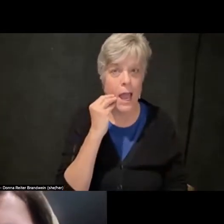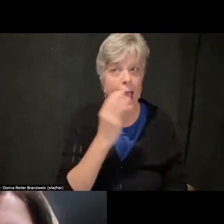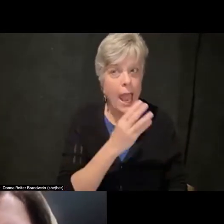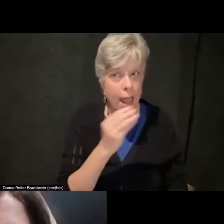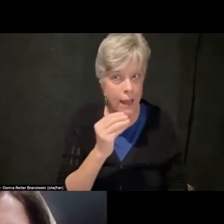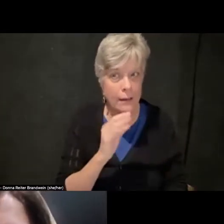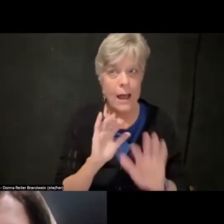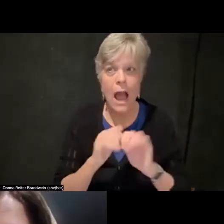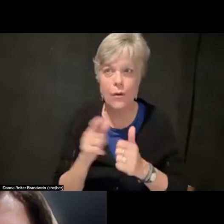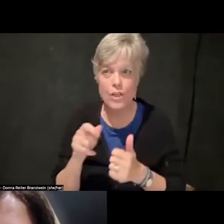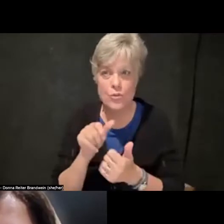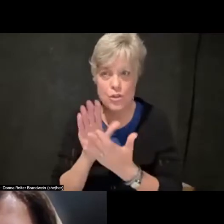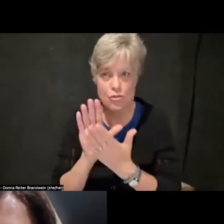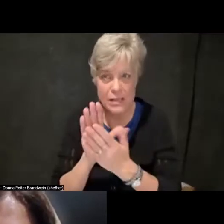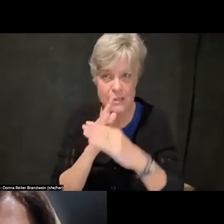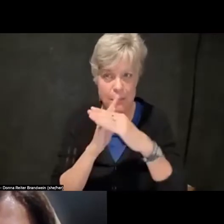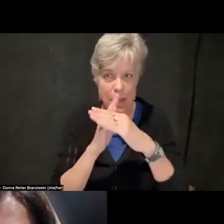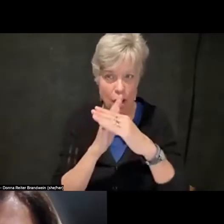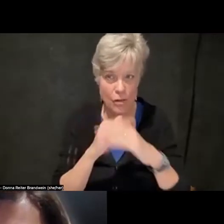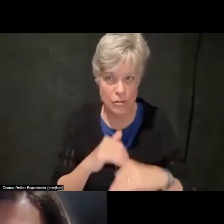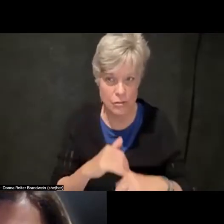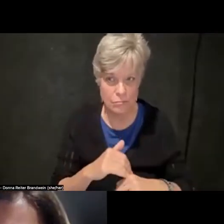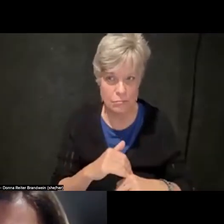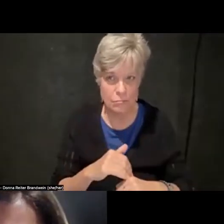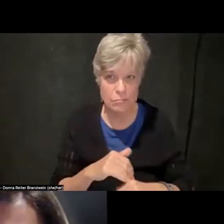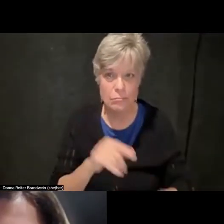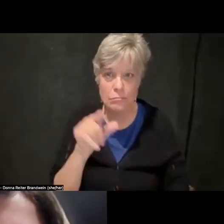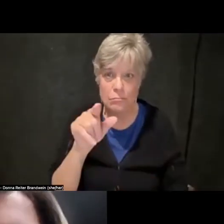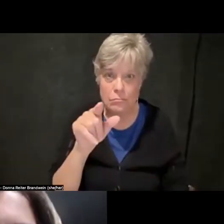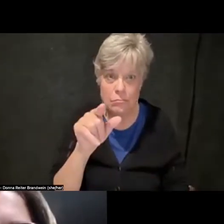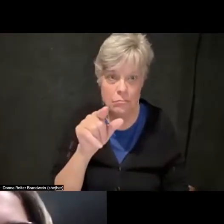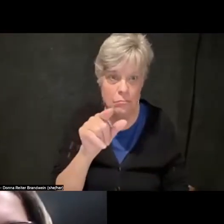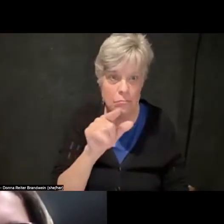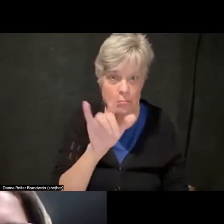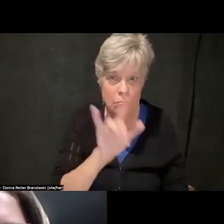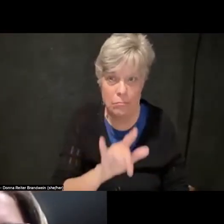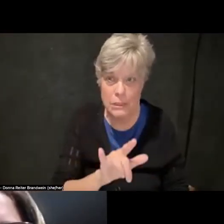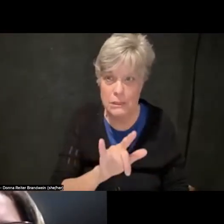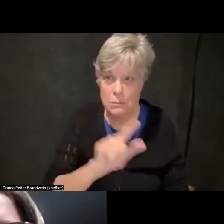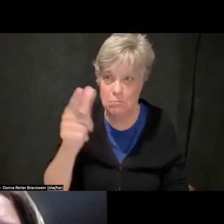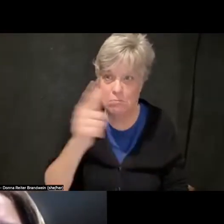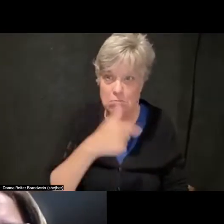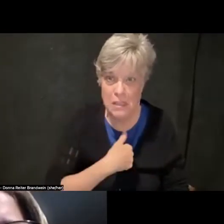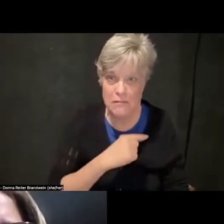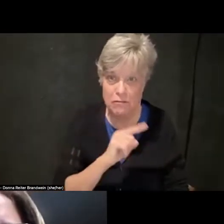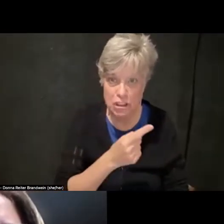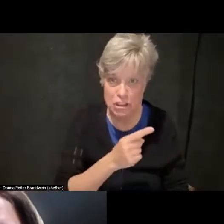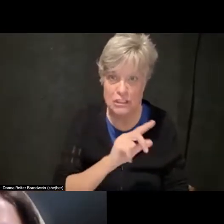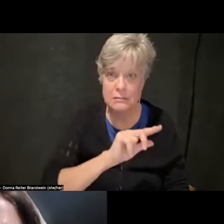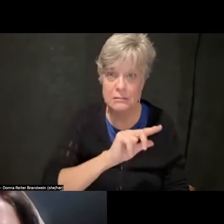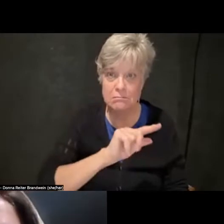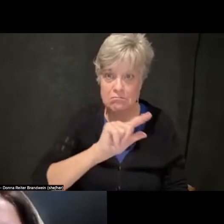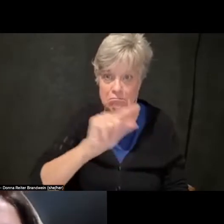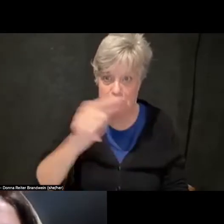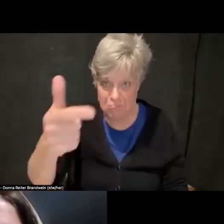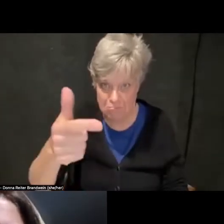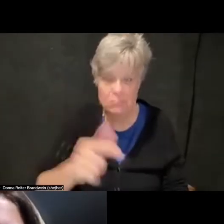Yeah, Liz, do you want me to take it and then you take it? So I will just say for me, I was in the space,